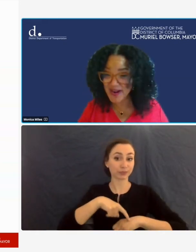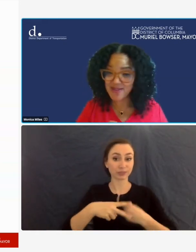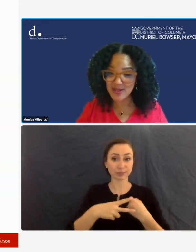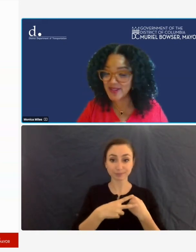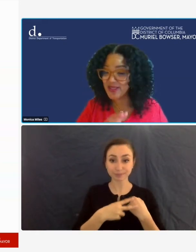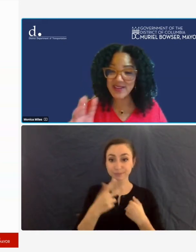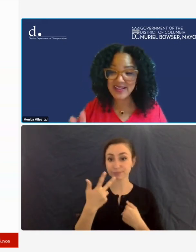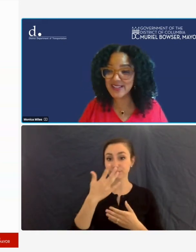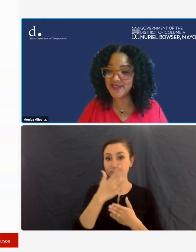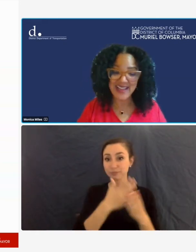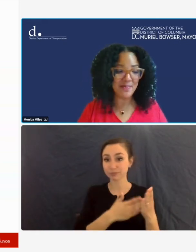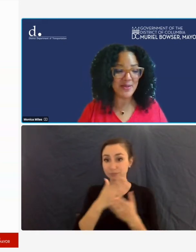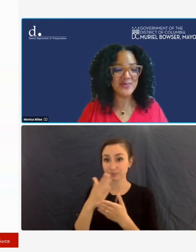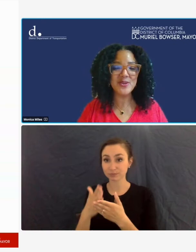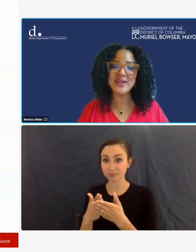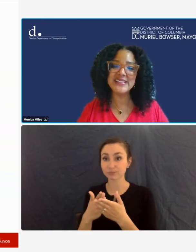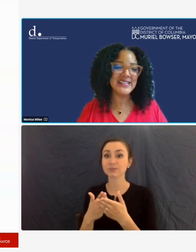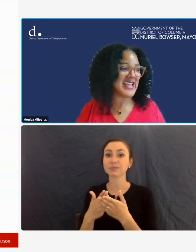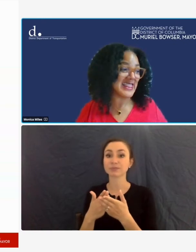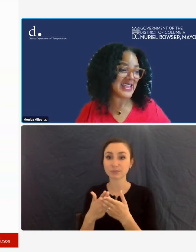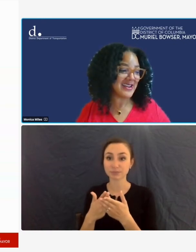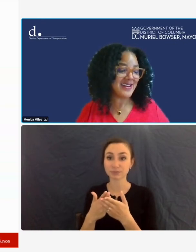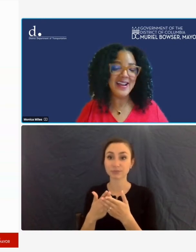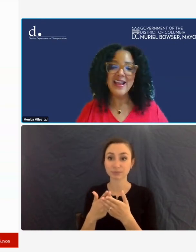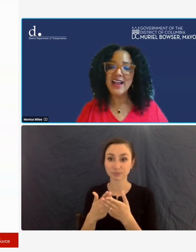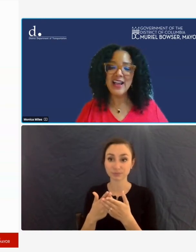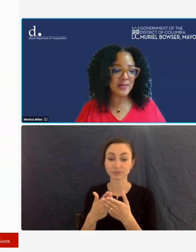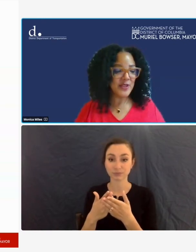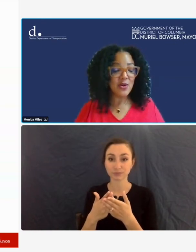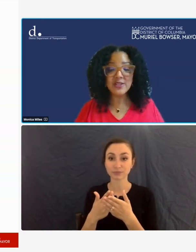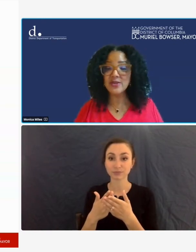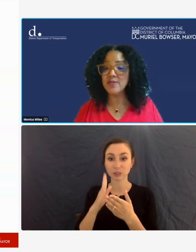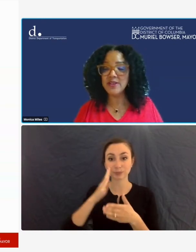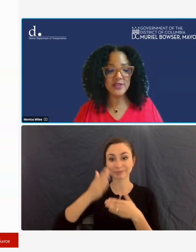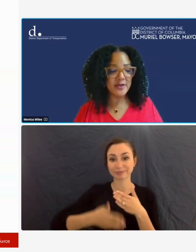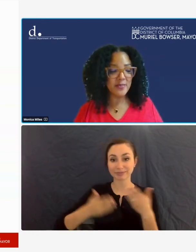we're doing three different topics we're going to end there um there also could be related party